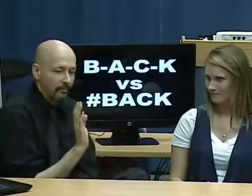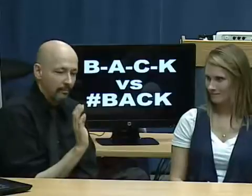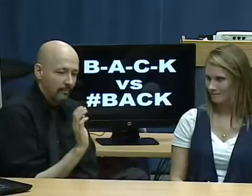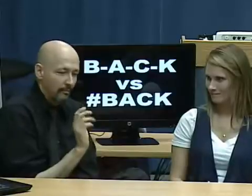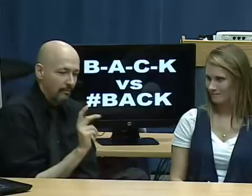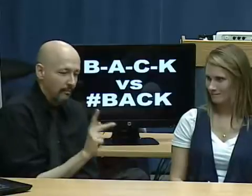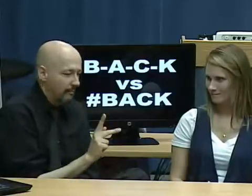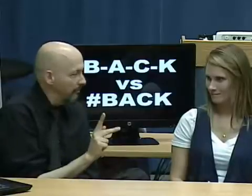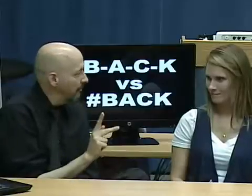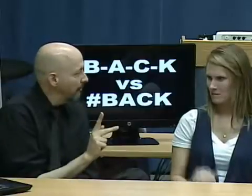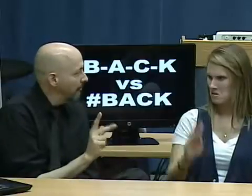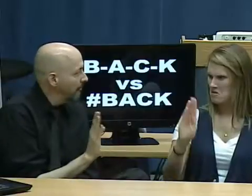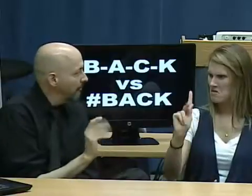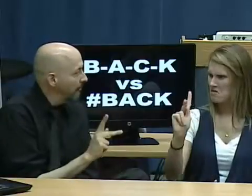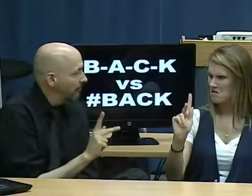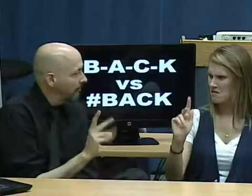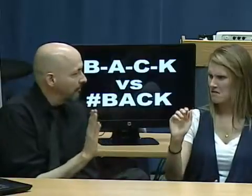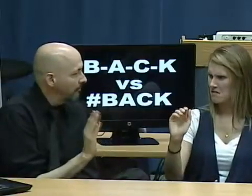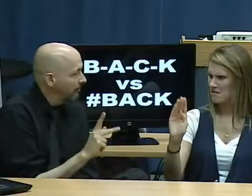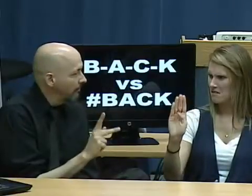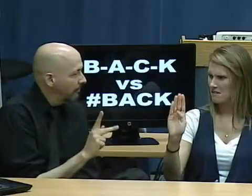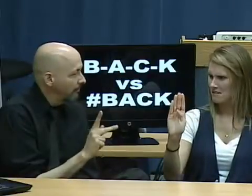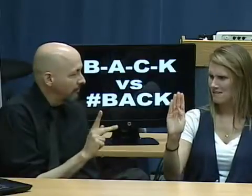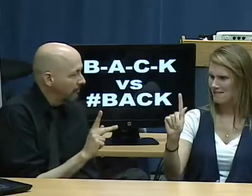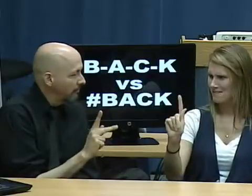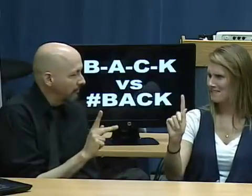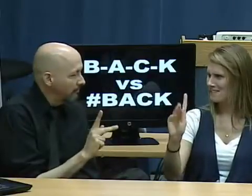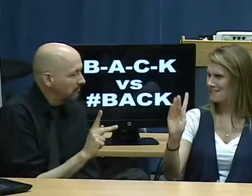#BACK B...K? B-K? #BACK?